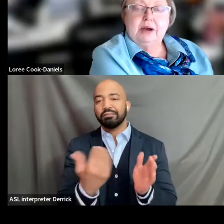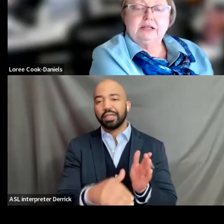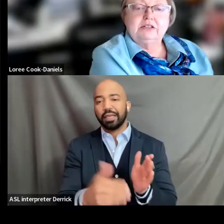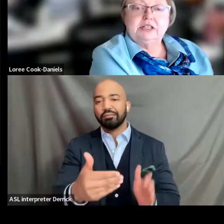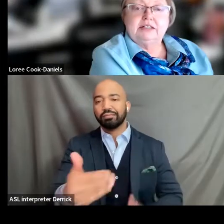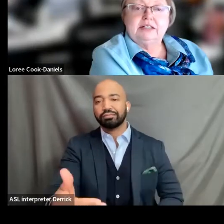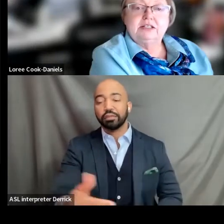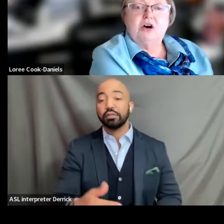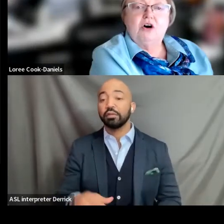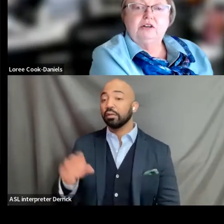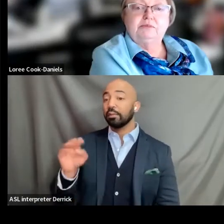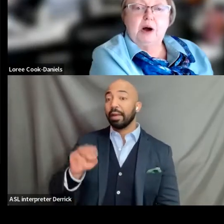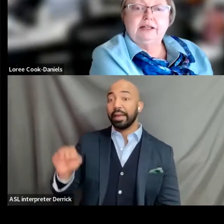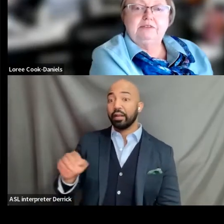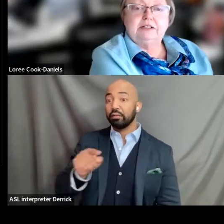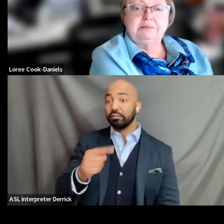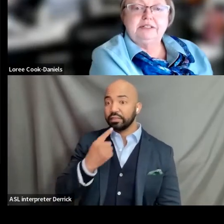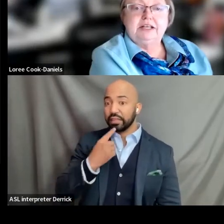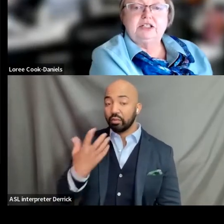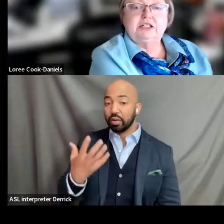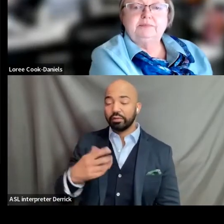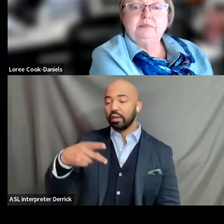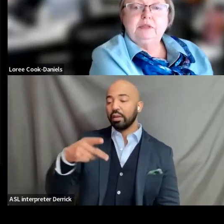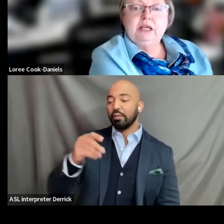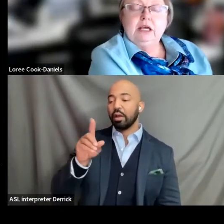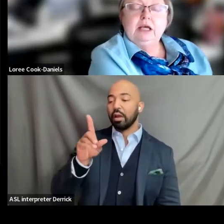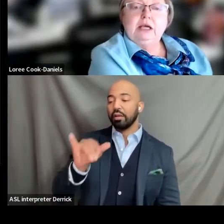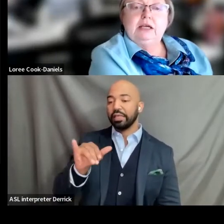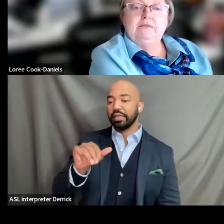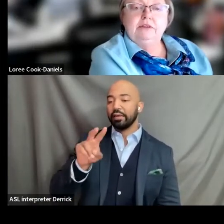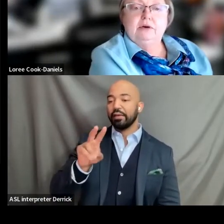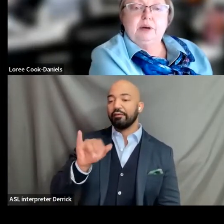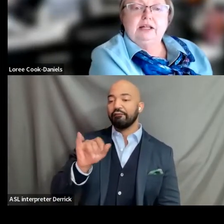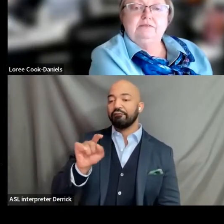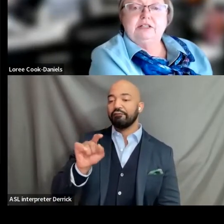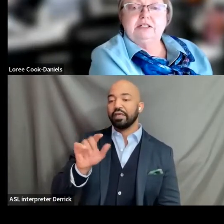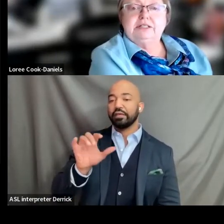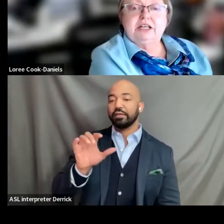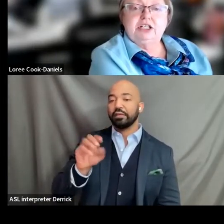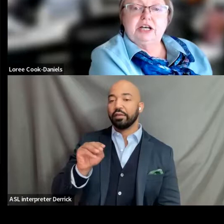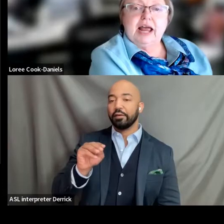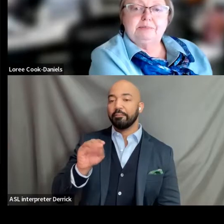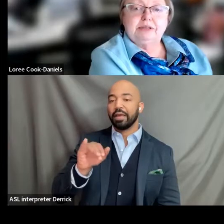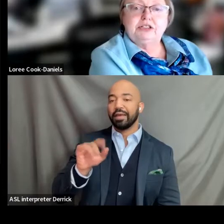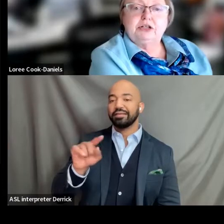As michael said, this is called polyvictimization. Even though polyvictimization happens